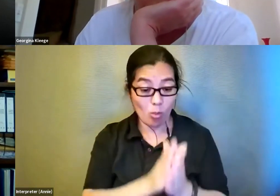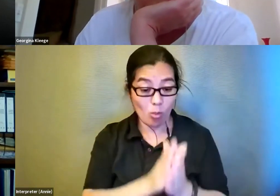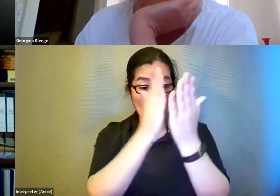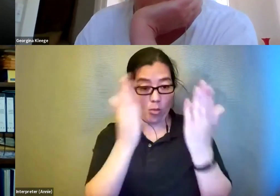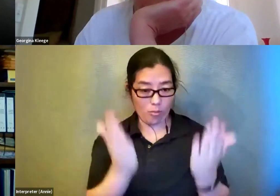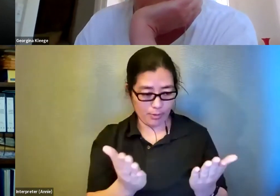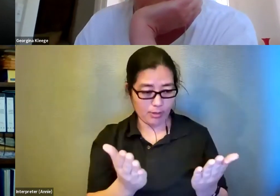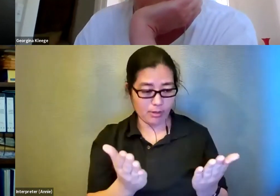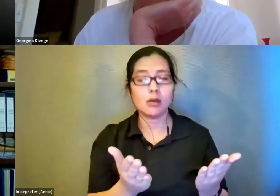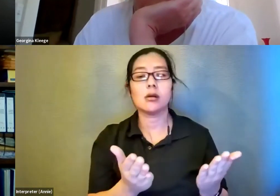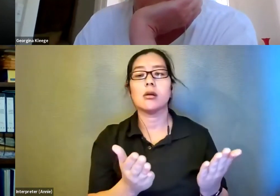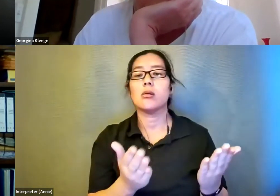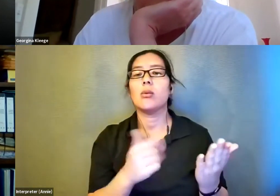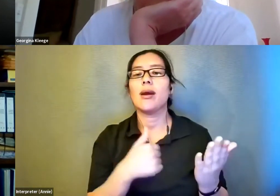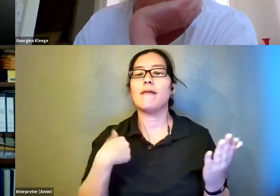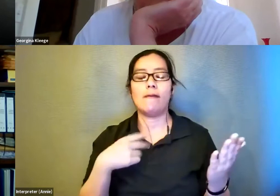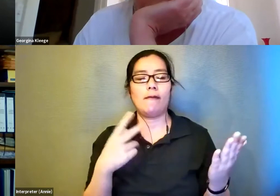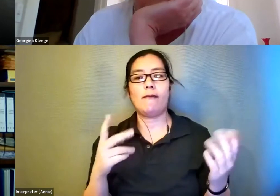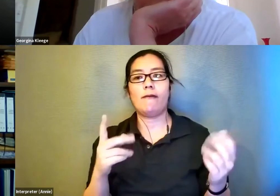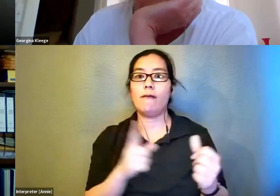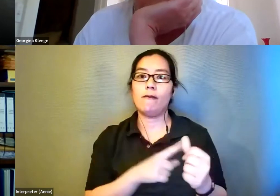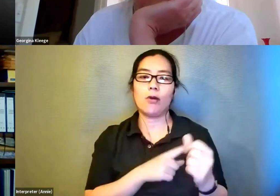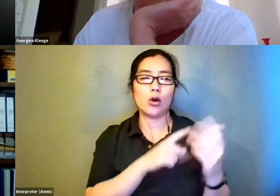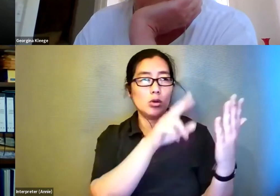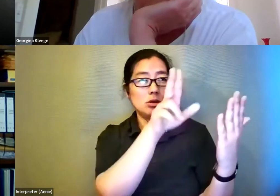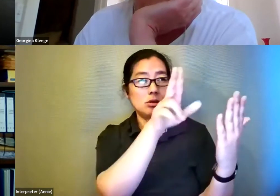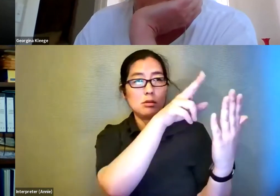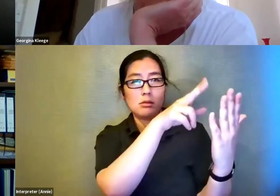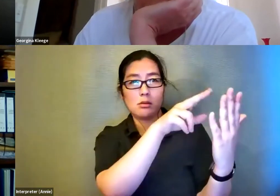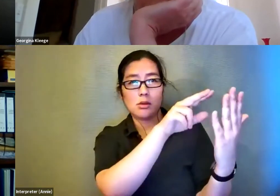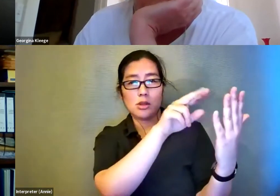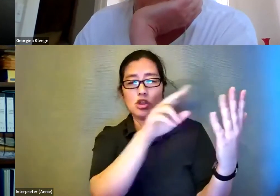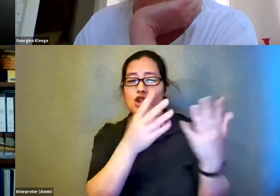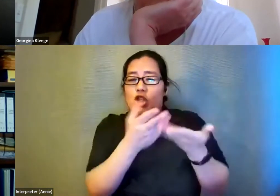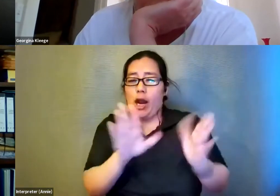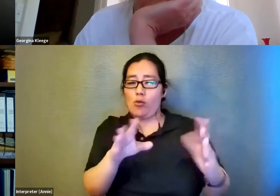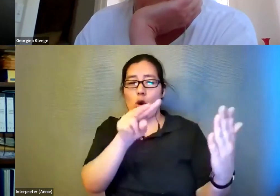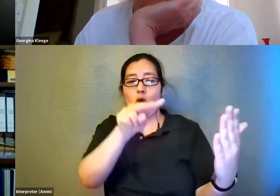of first peripheral brushing. We see everything trying to locate